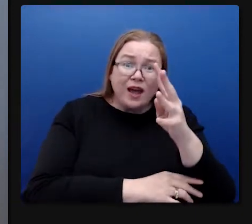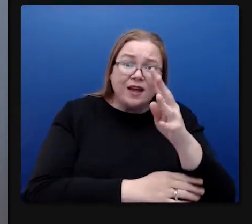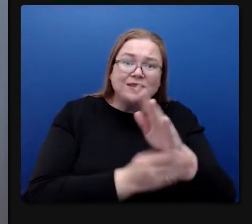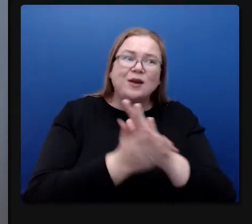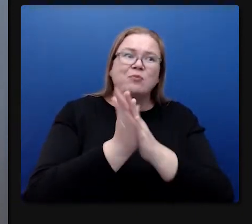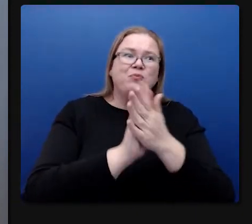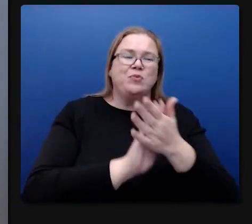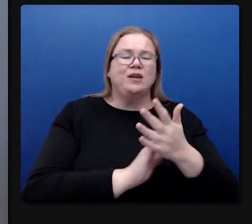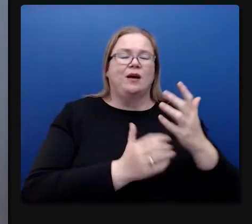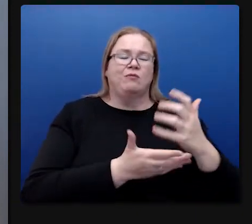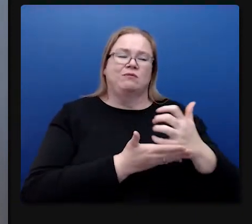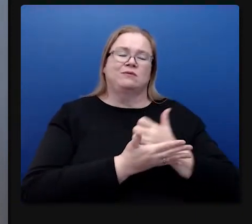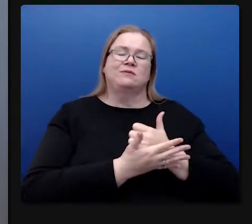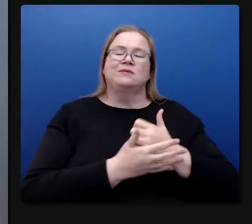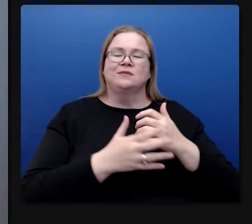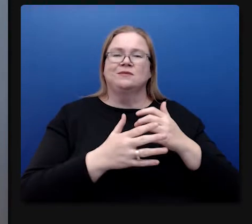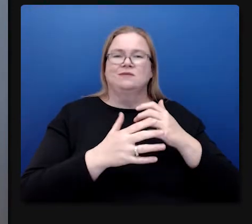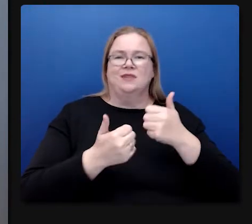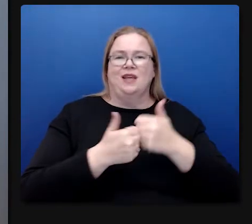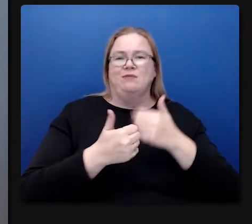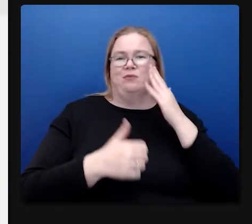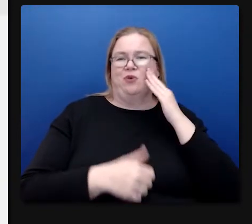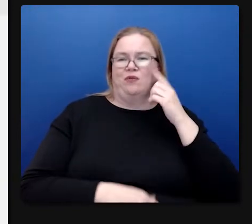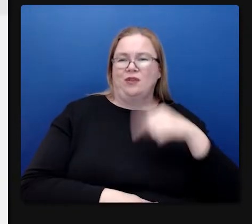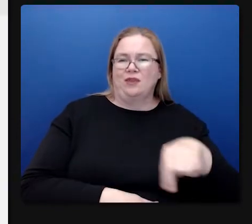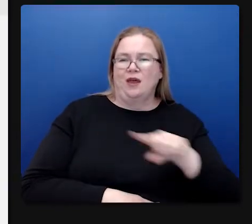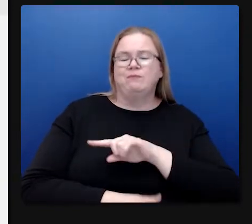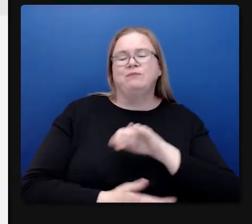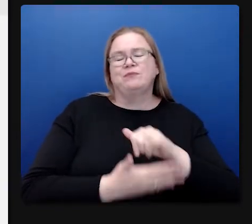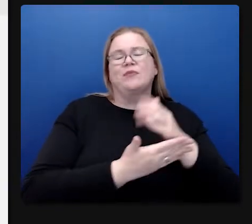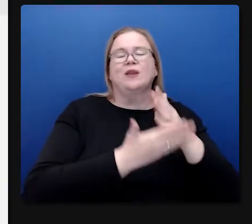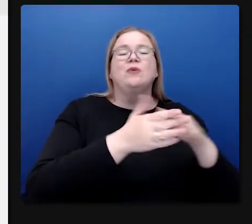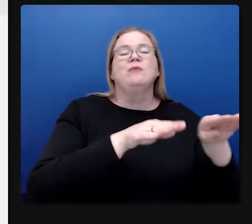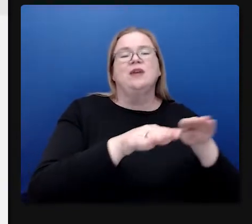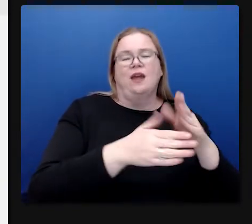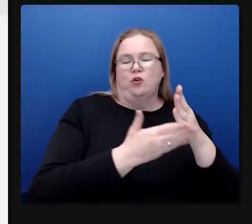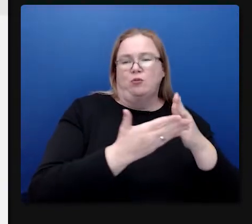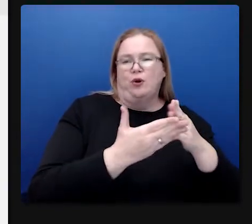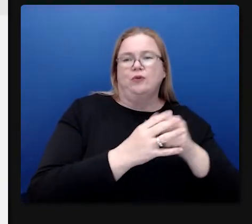into rewarding gaming experiences for them. And that's part of the behavior element.